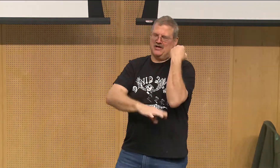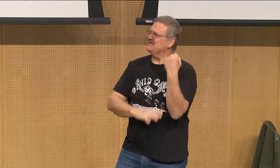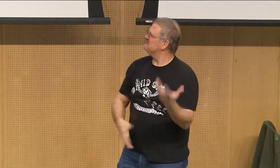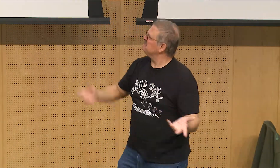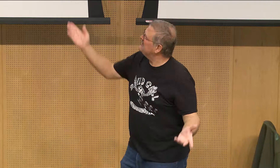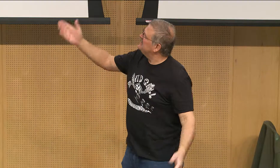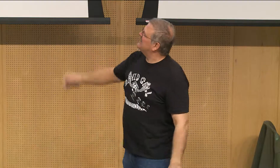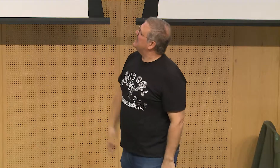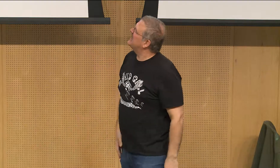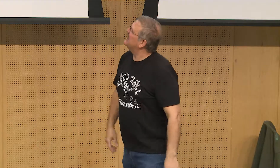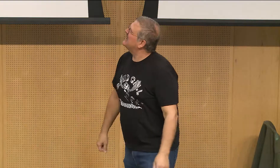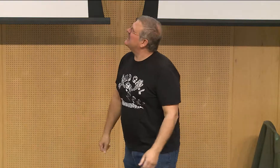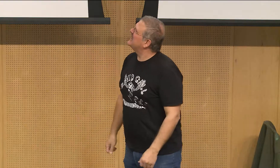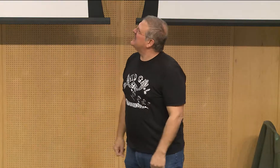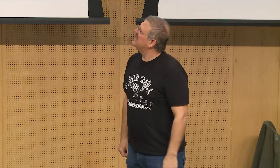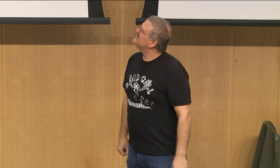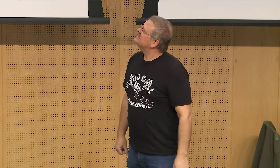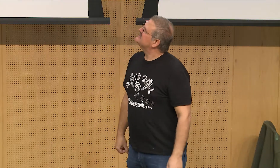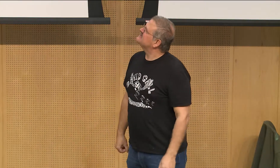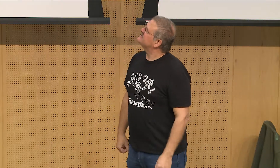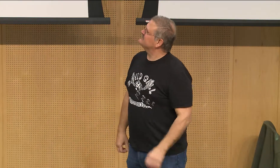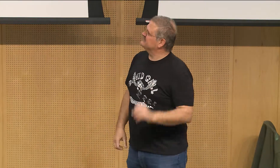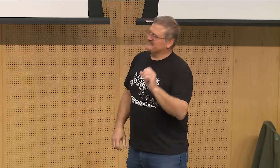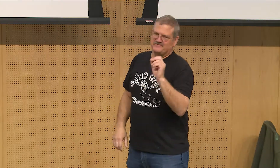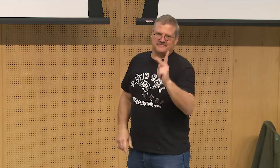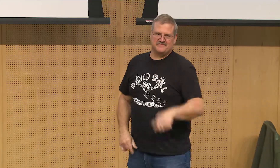It was a really nice honor that happened last fall.